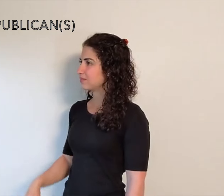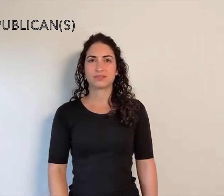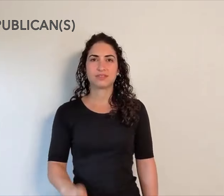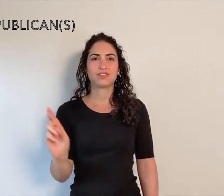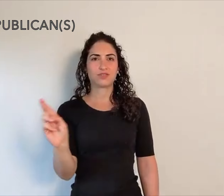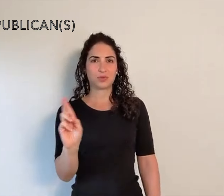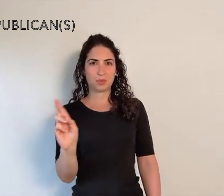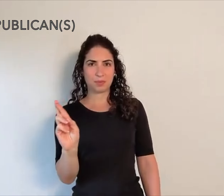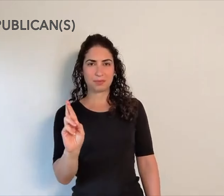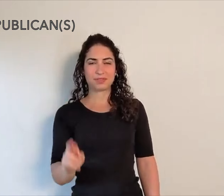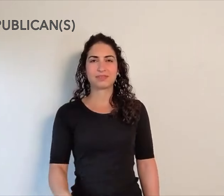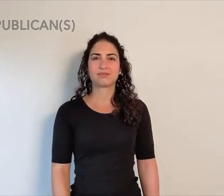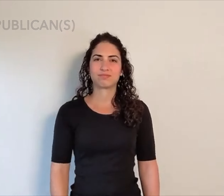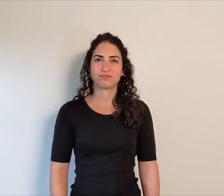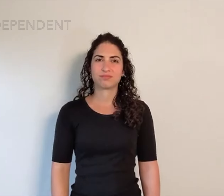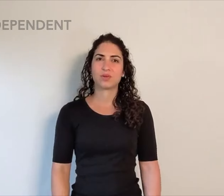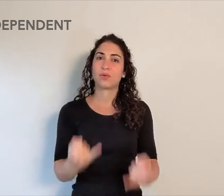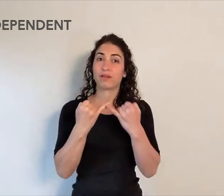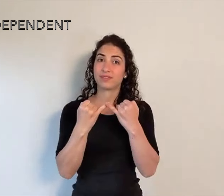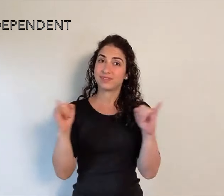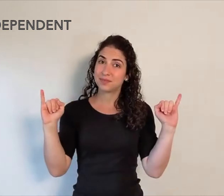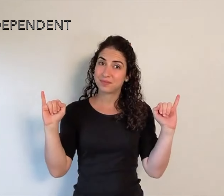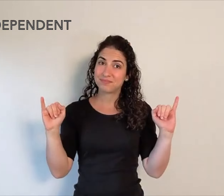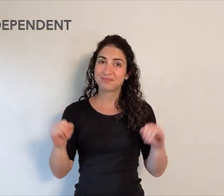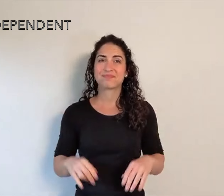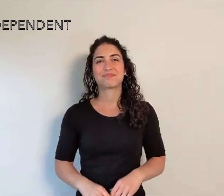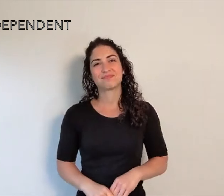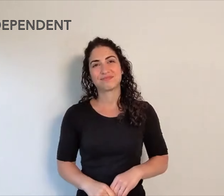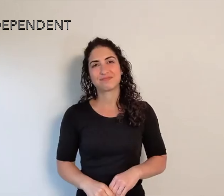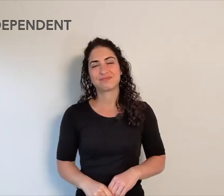REPUBLICAN INDEPENDENT